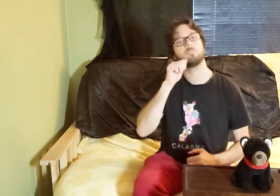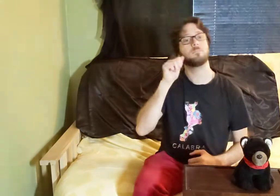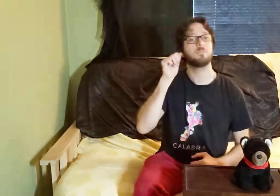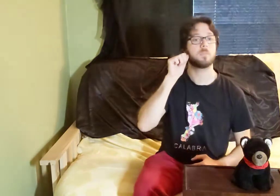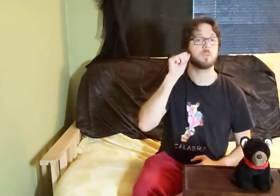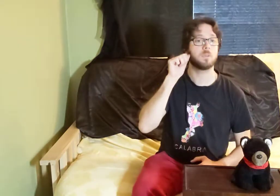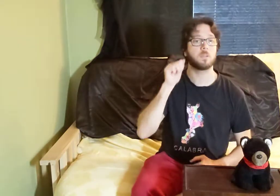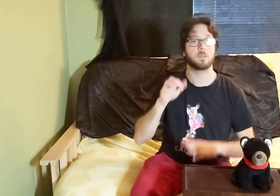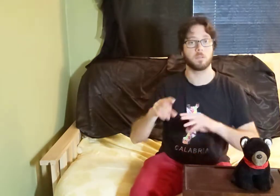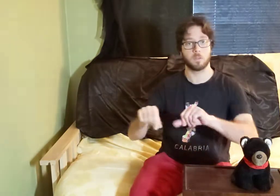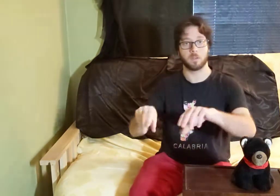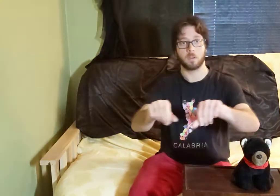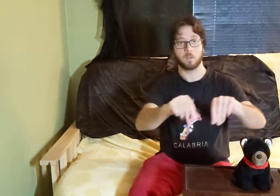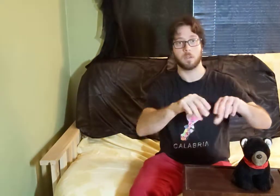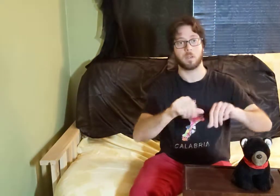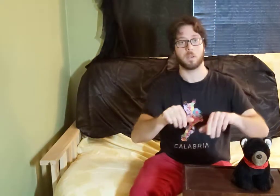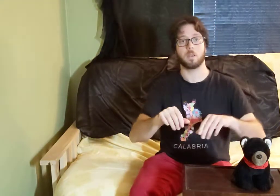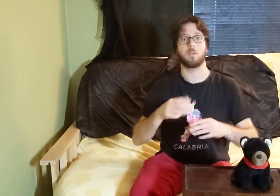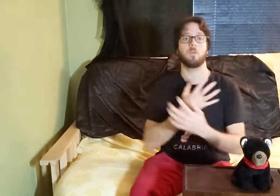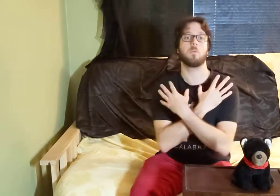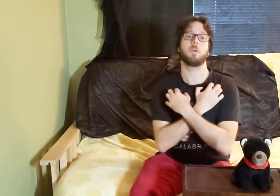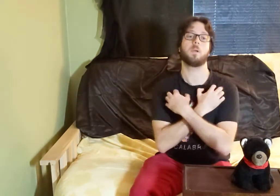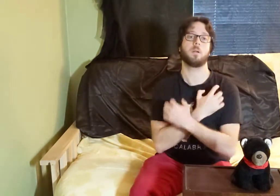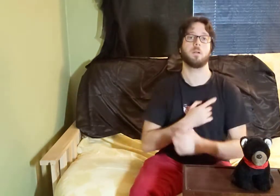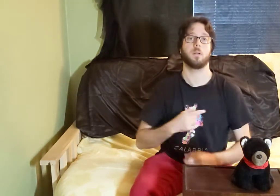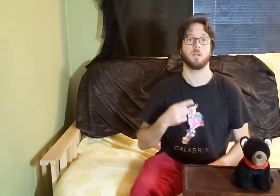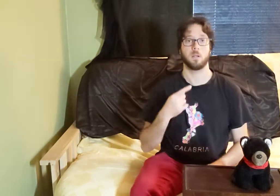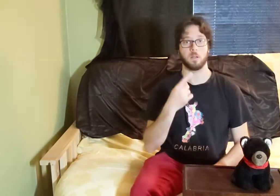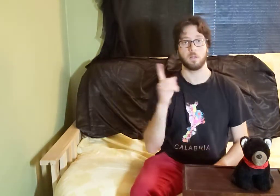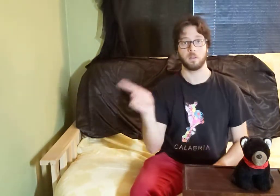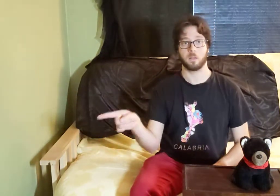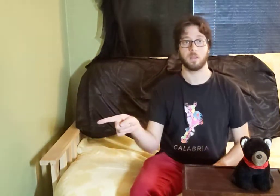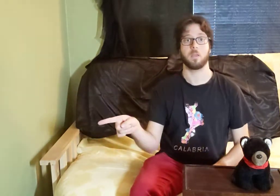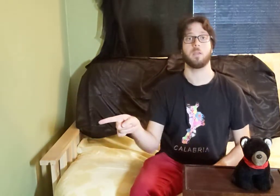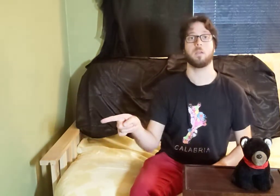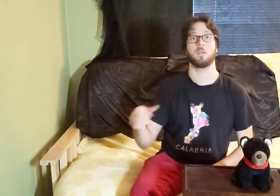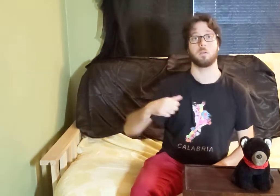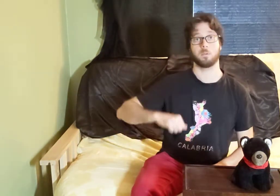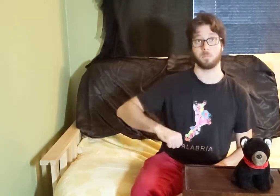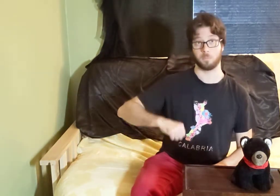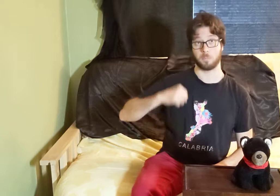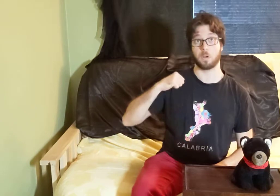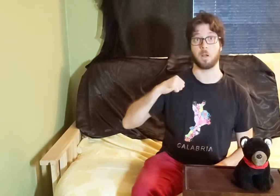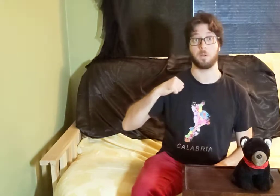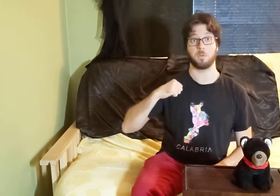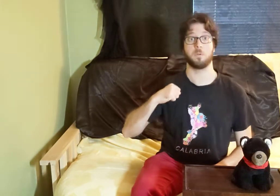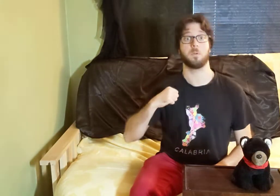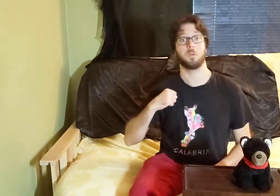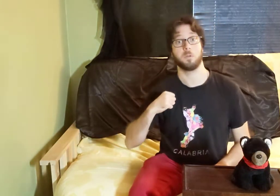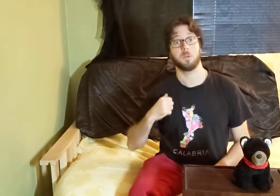YESTERDAY SPRINKLE BEAR HE PROUD